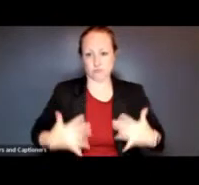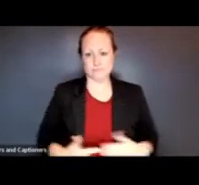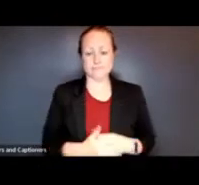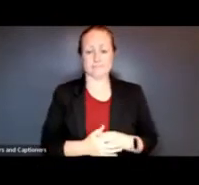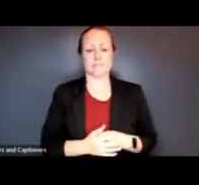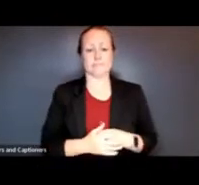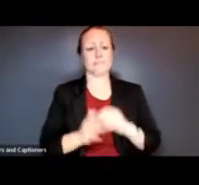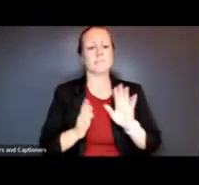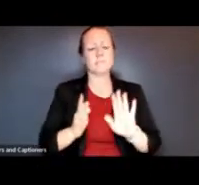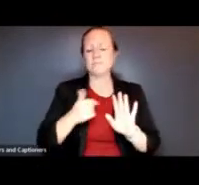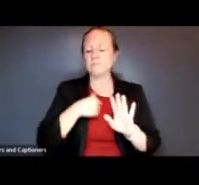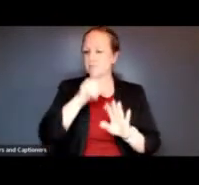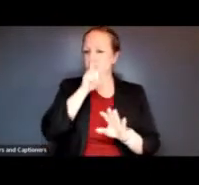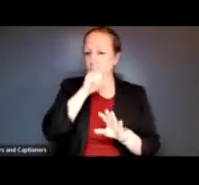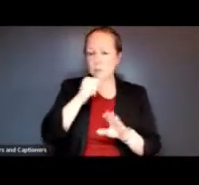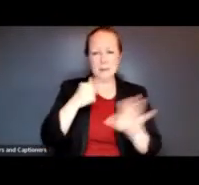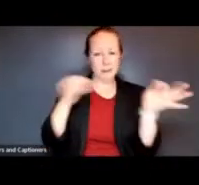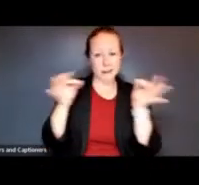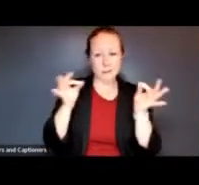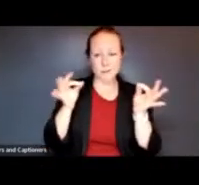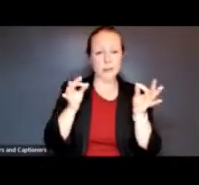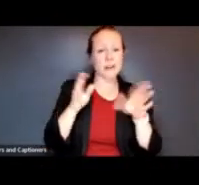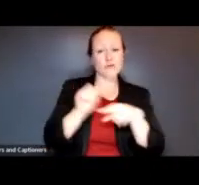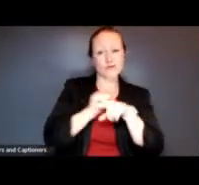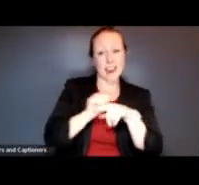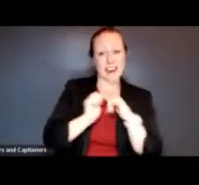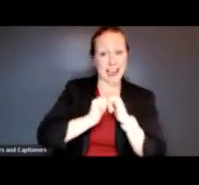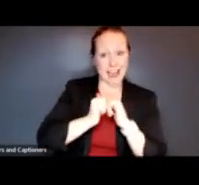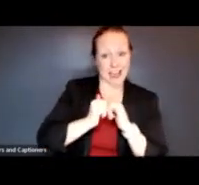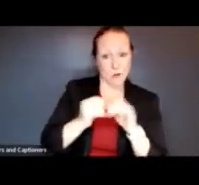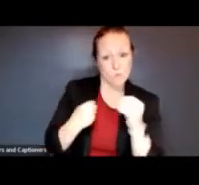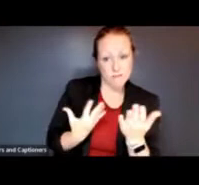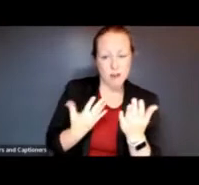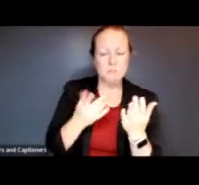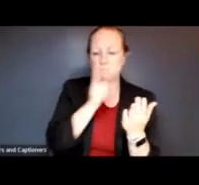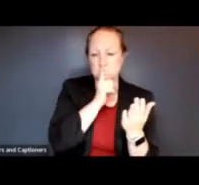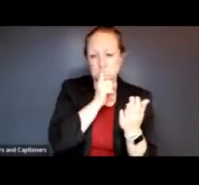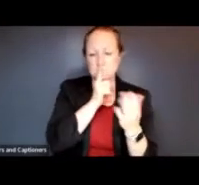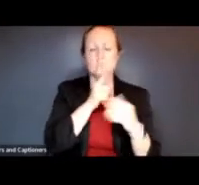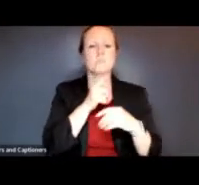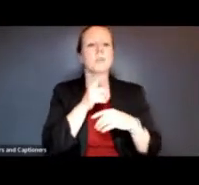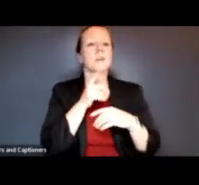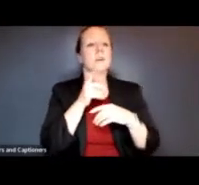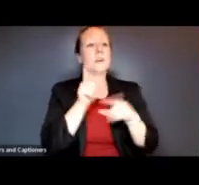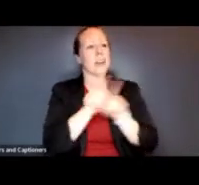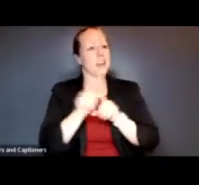training, I wanted to really focus as we worked on this guide we focused on why training is so